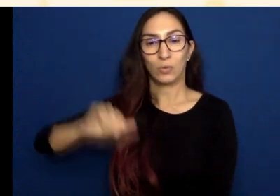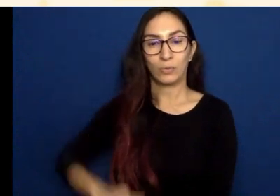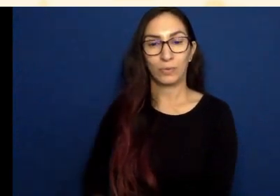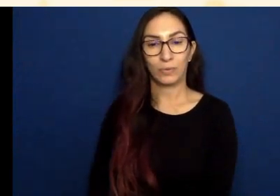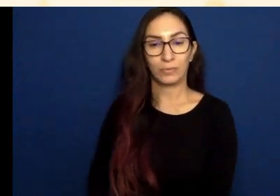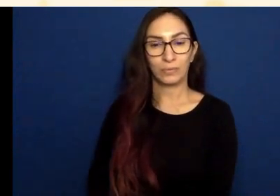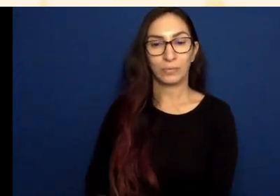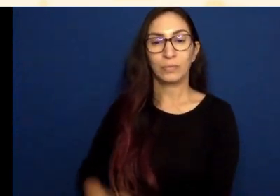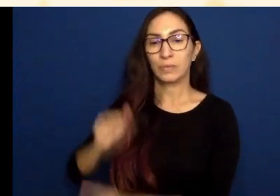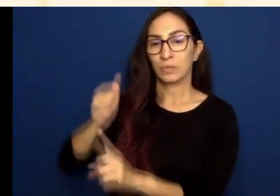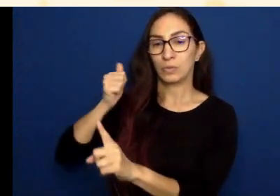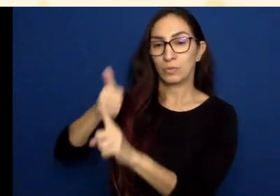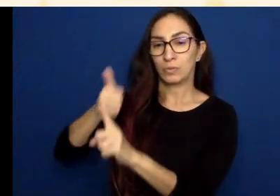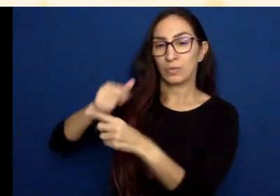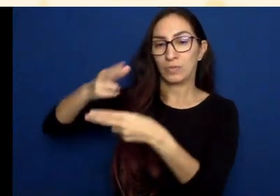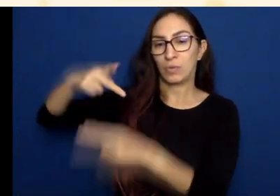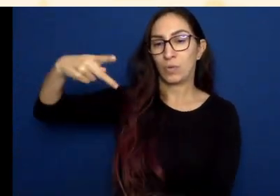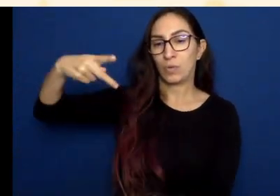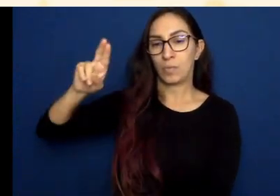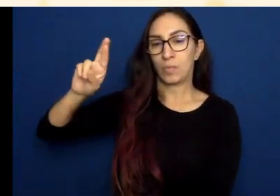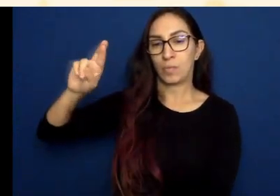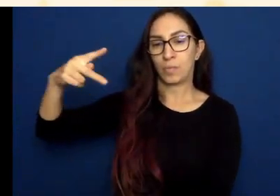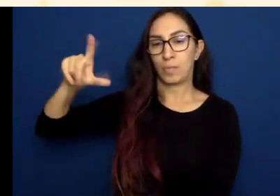Gian has worked in the accessibility industry since 1998.